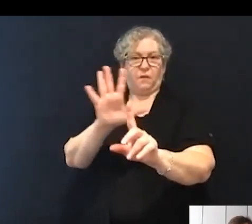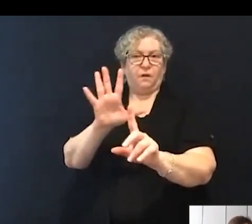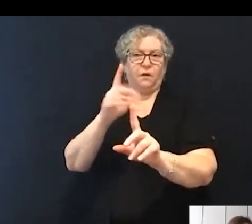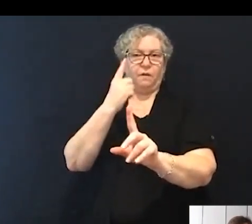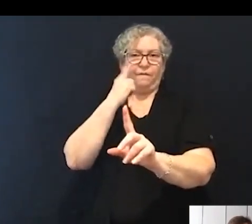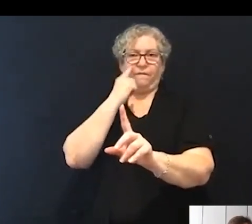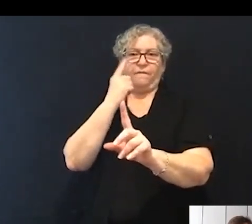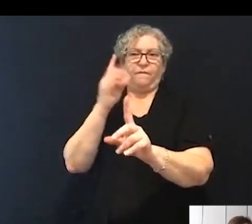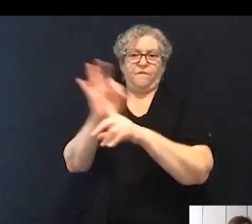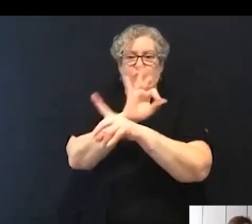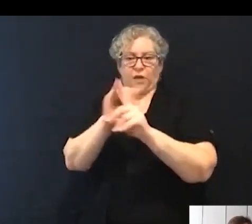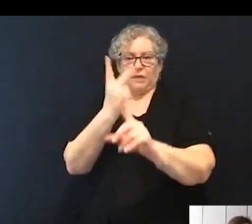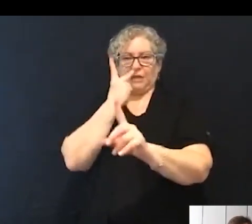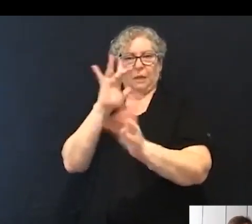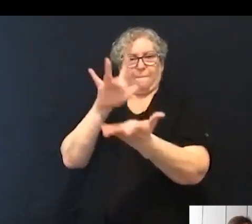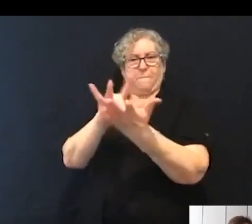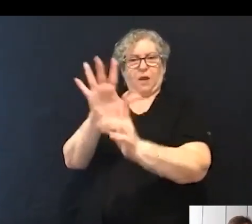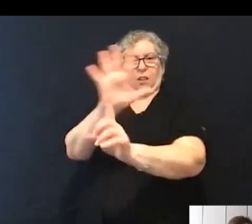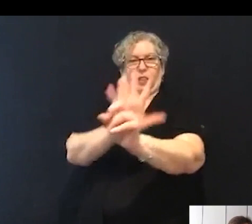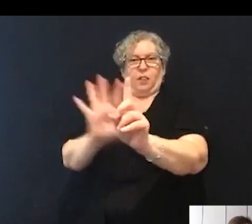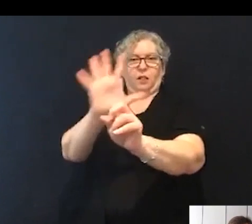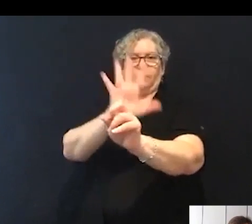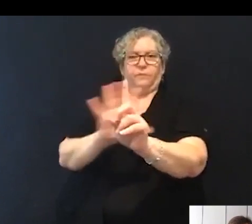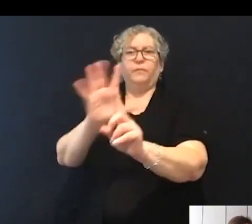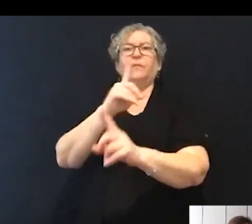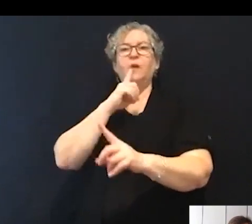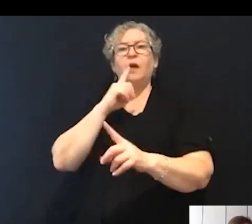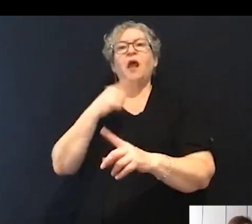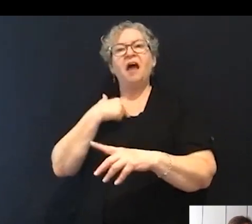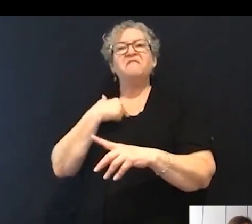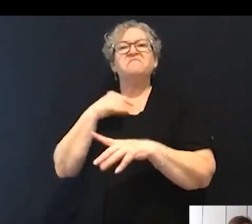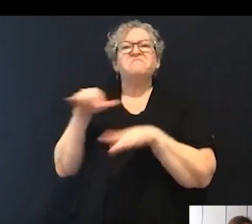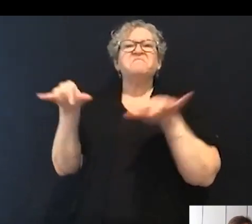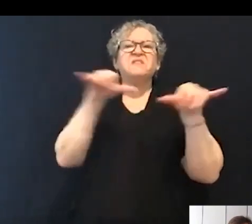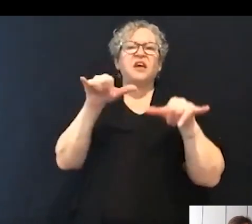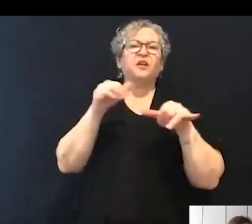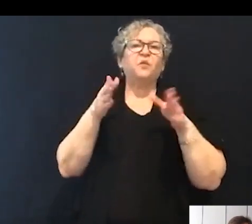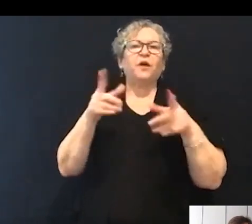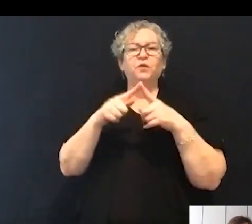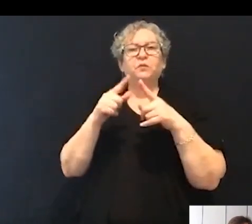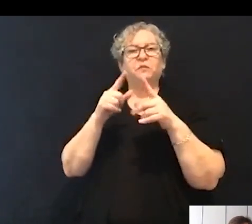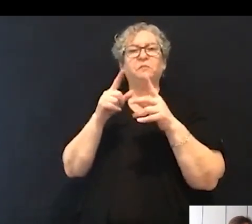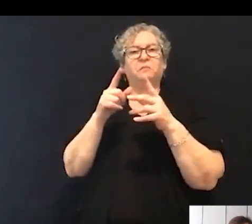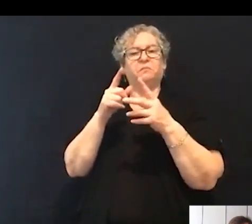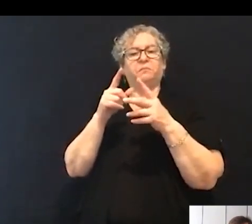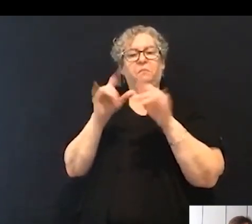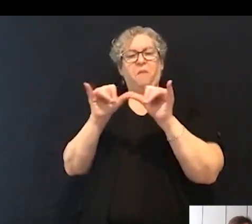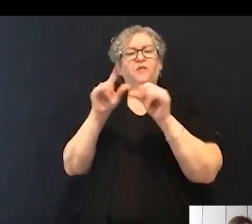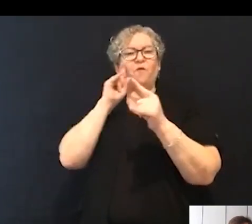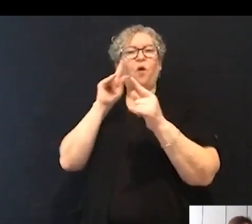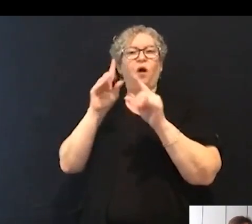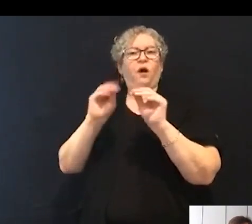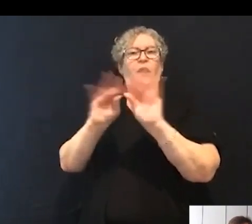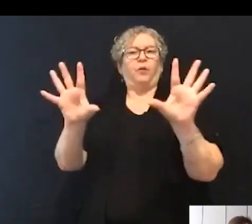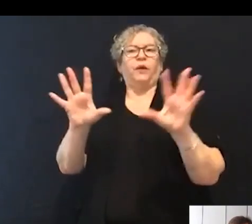And there are also standard ways of measuring visual acuity. For the visual field, we have in our trials